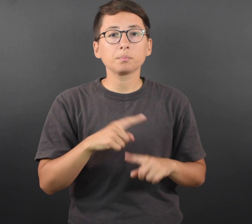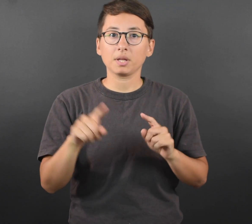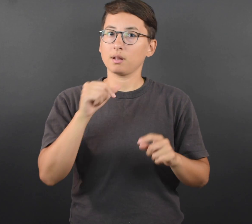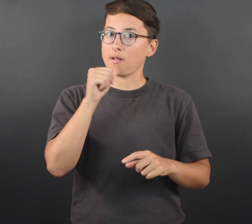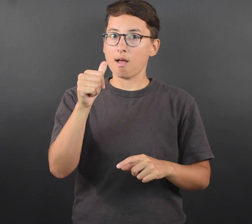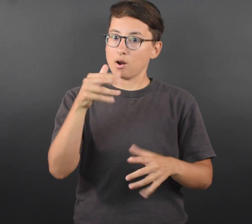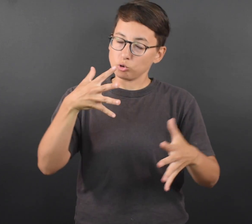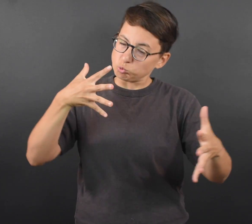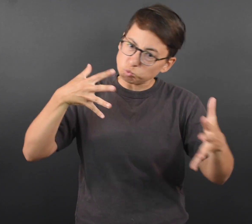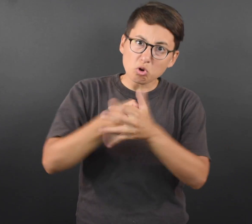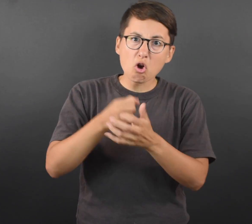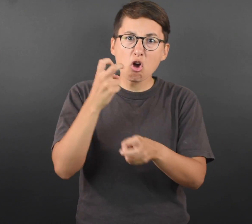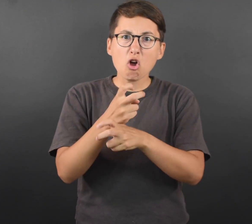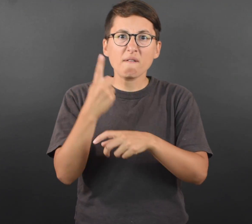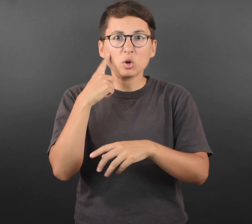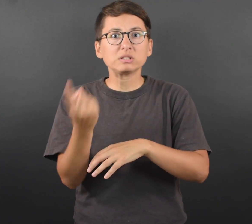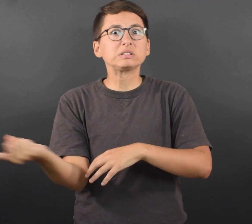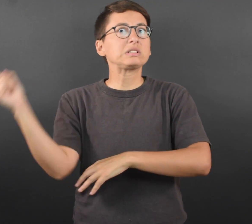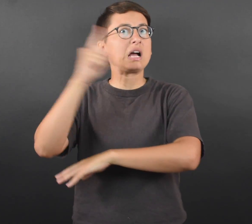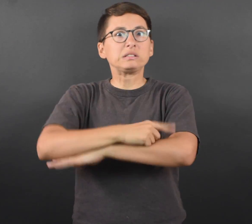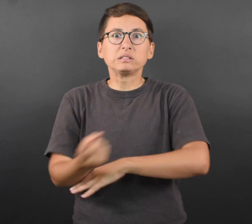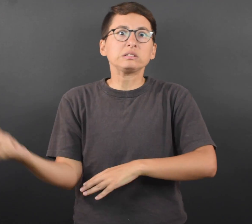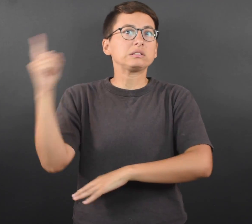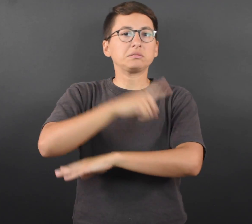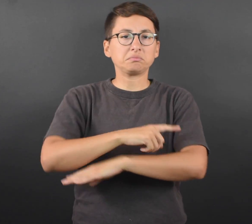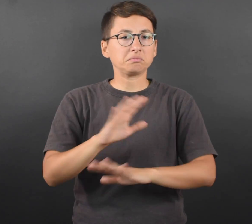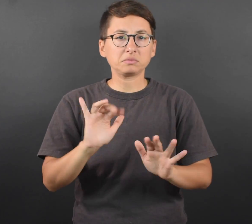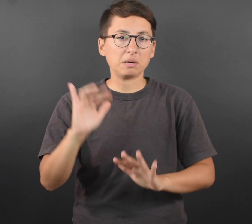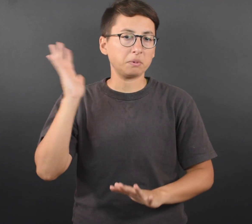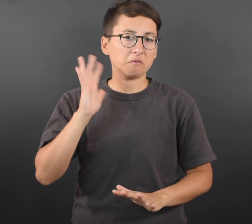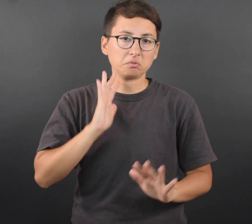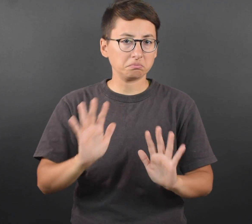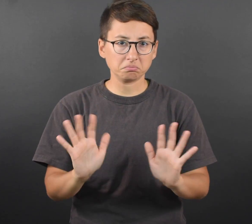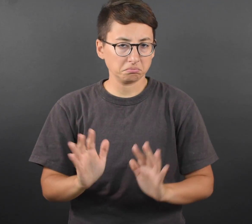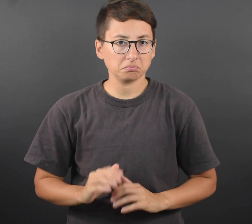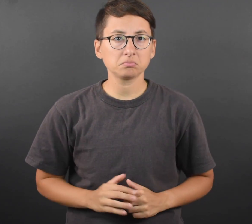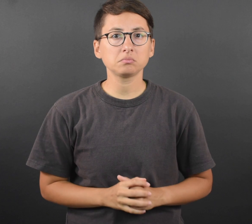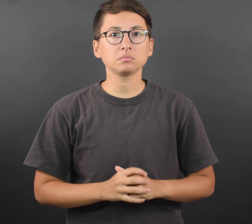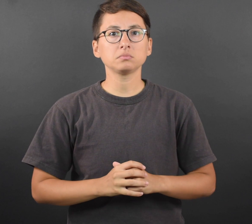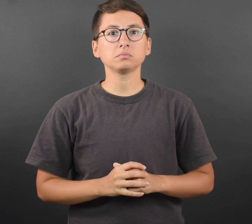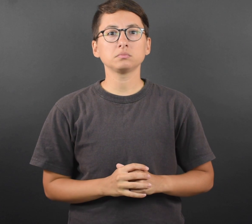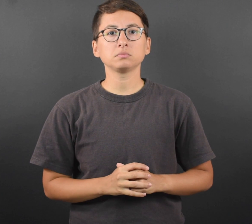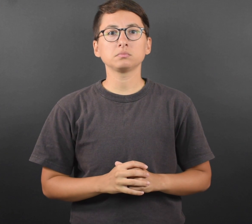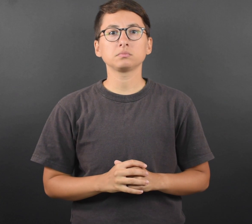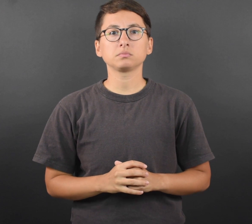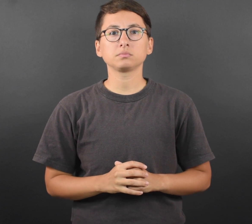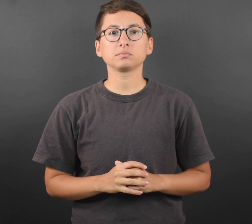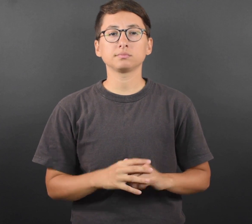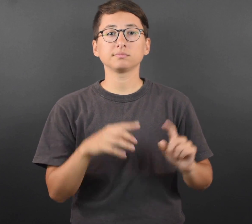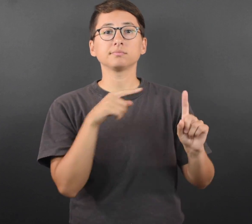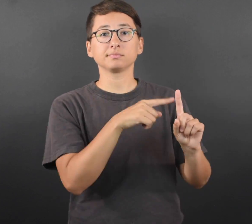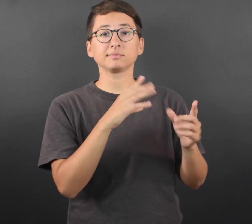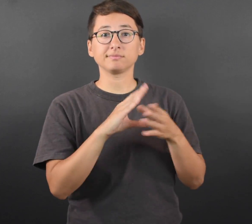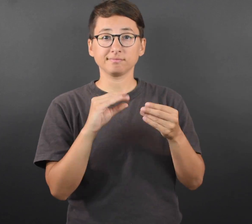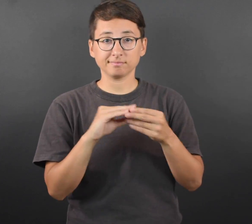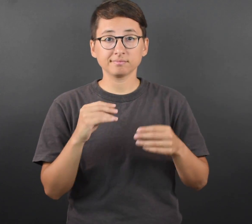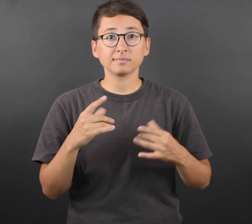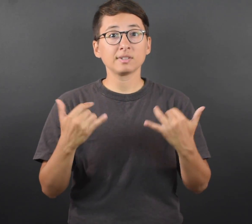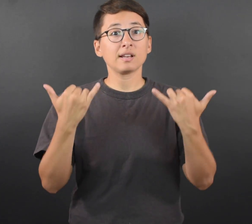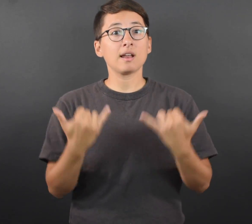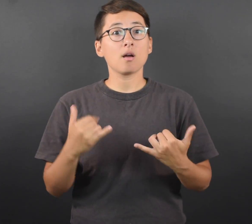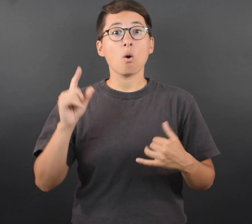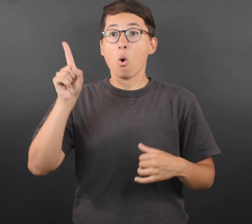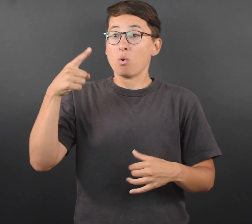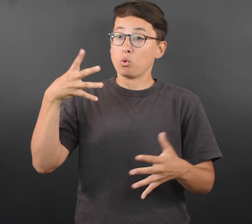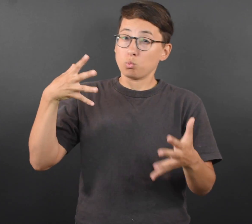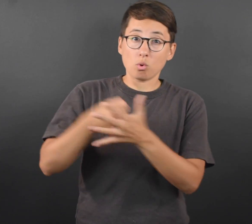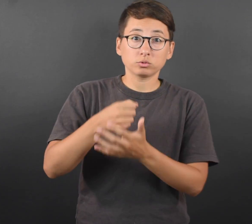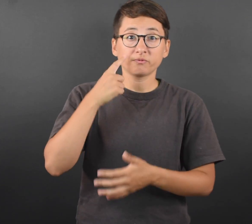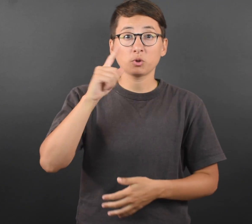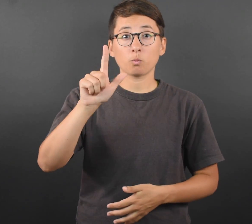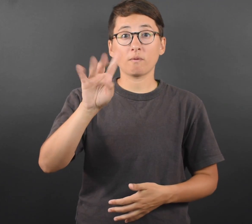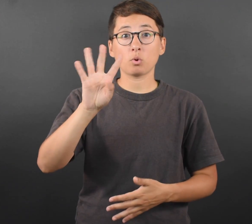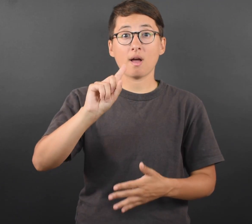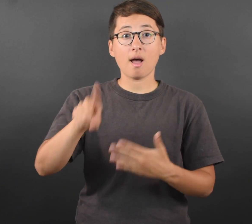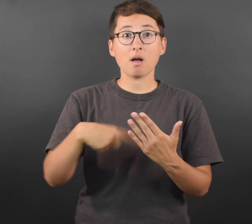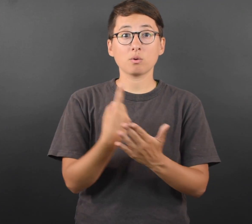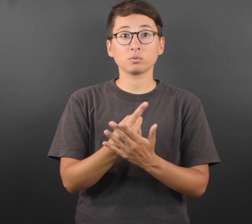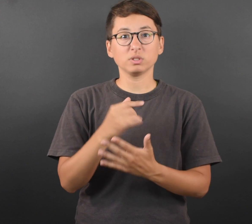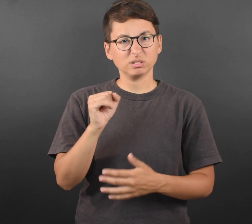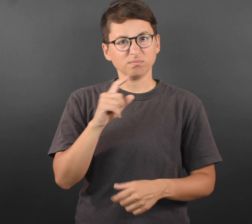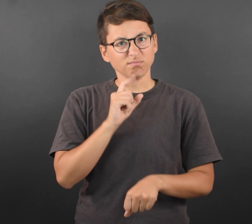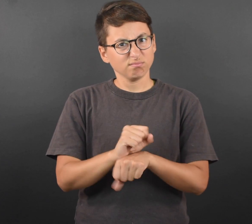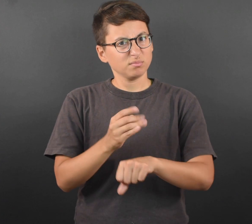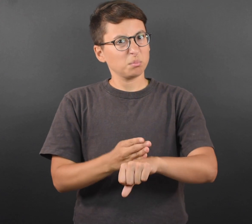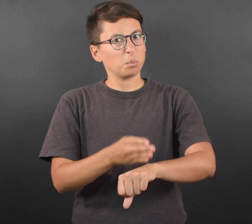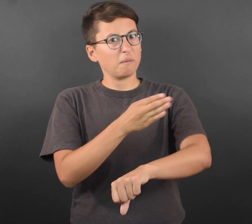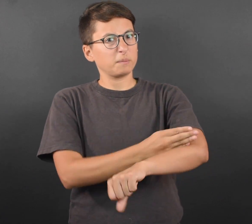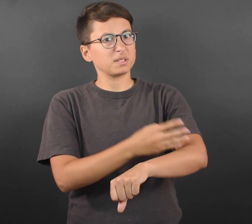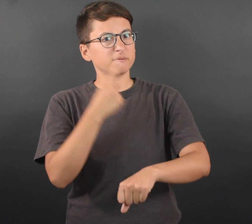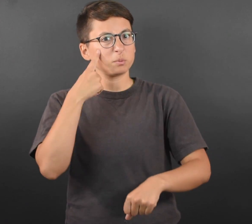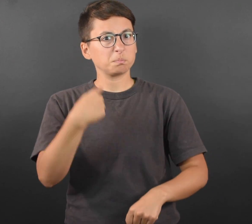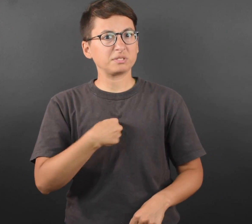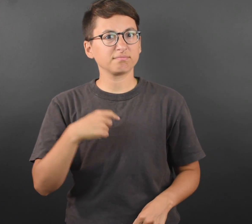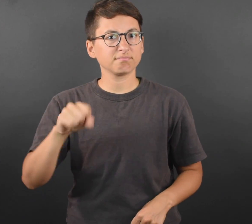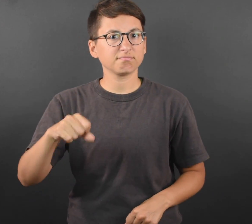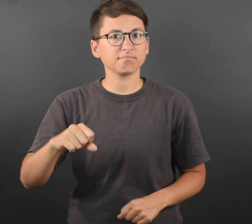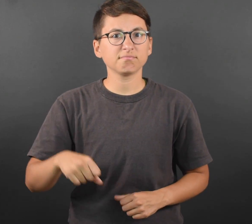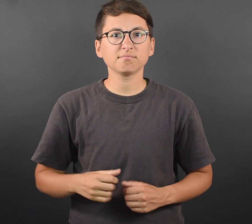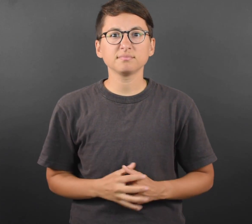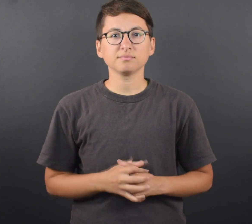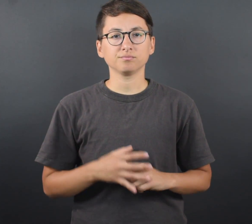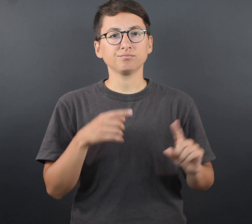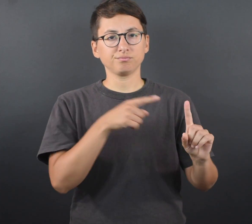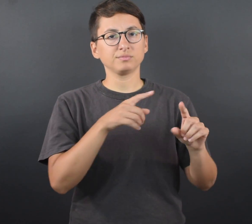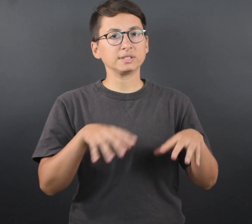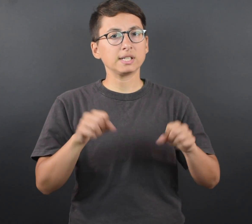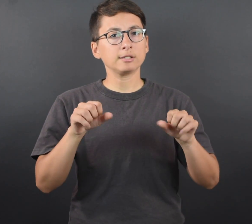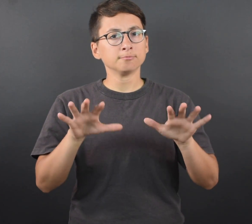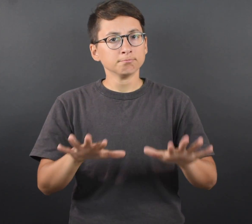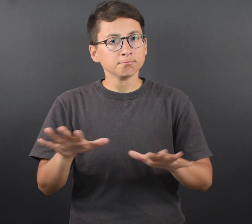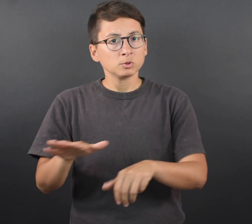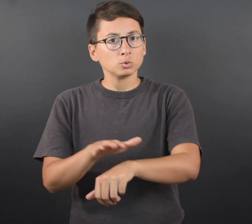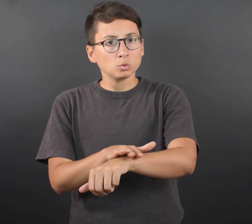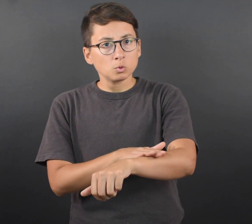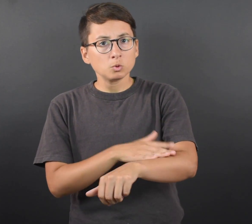before. “Now to only crash for 24 hours is actually an improvement for me,” she said.